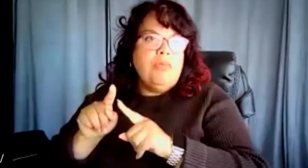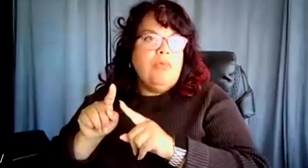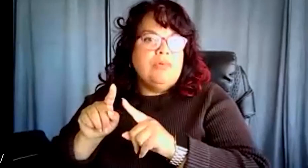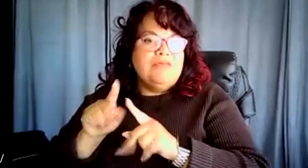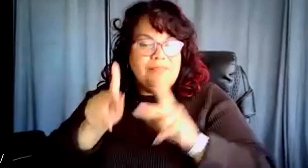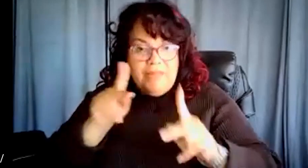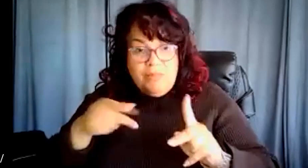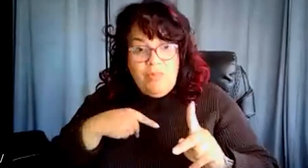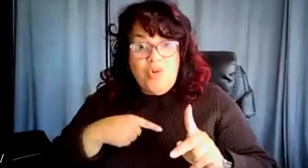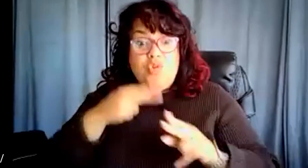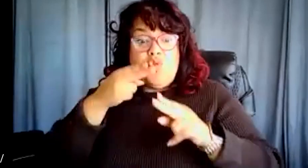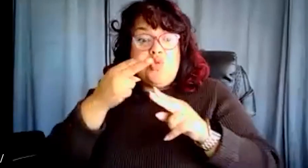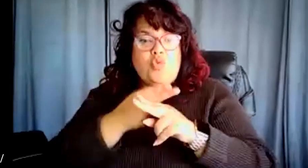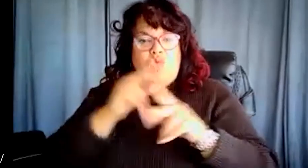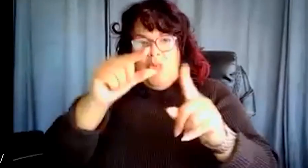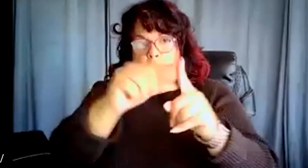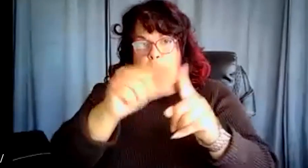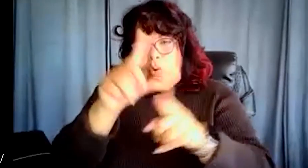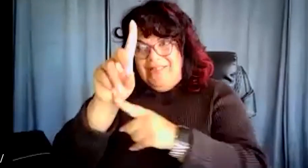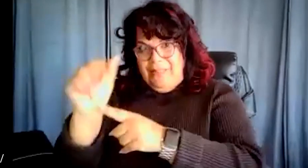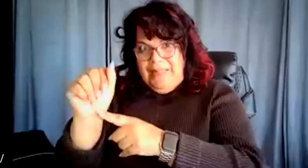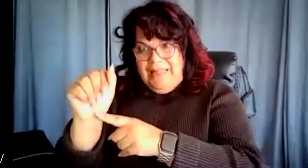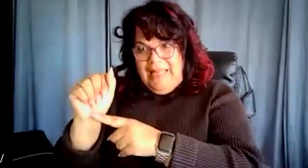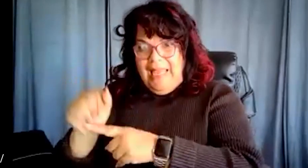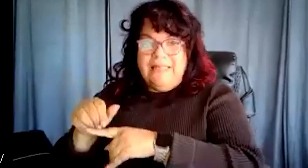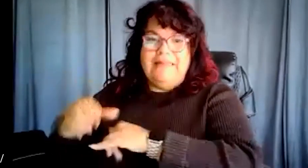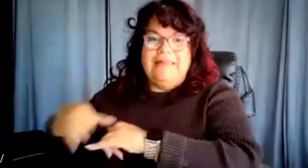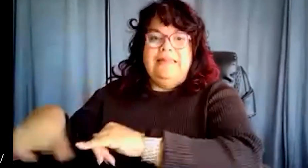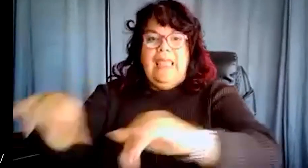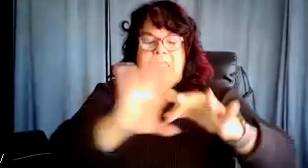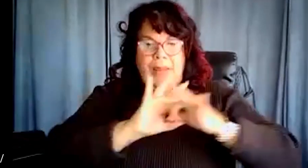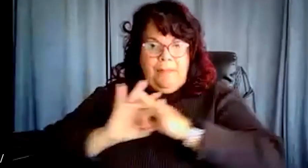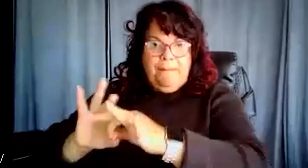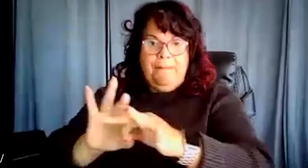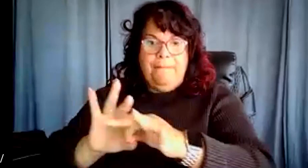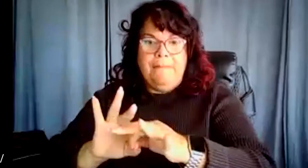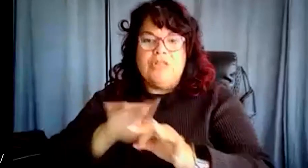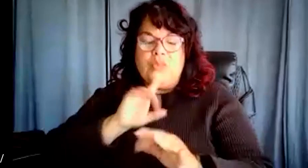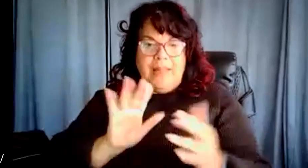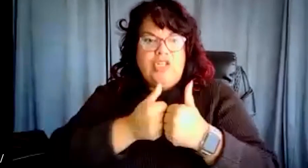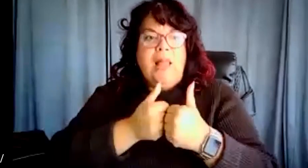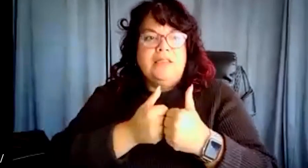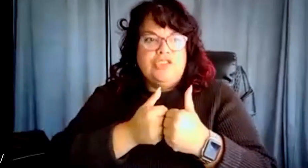community as a collective term, it's very challenging to ascribe any kind of collective